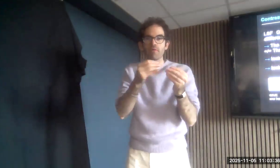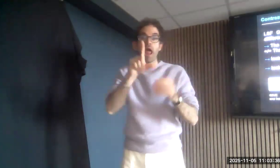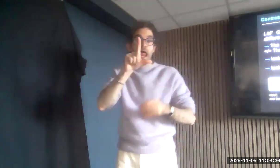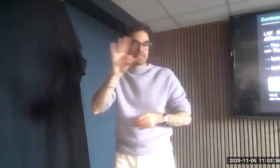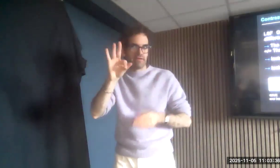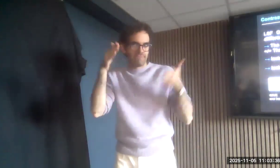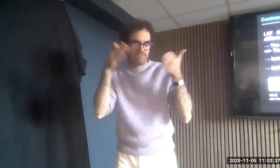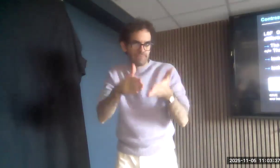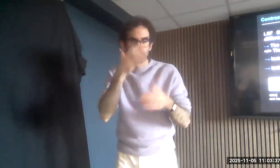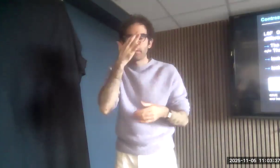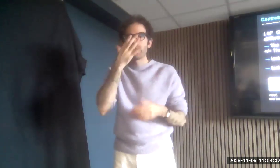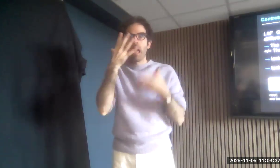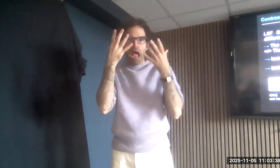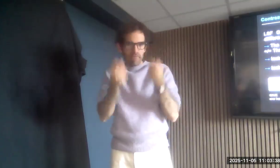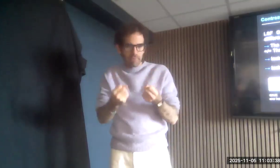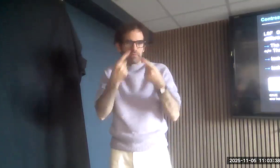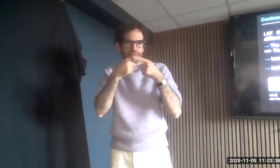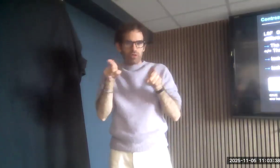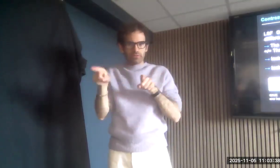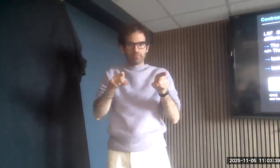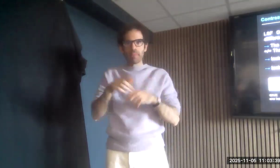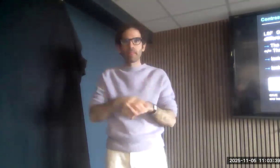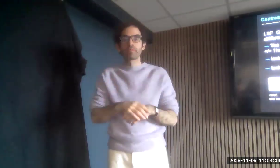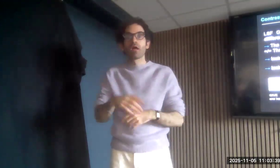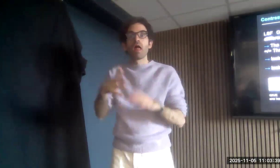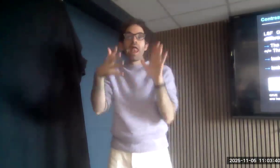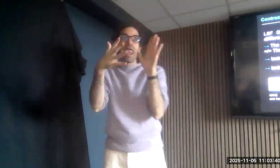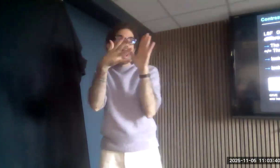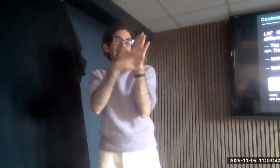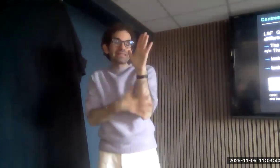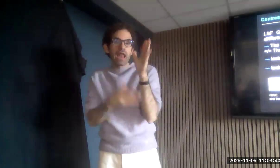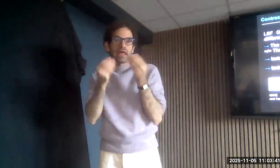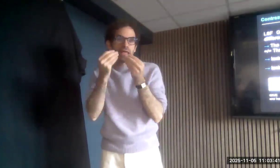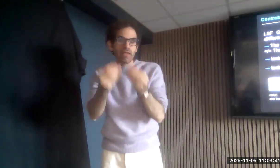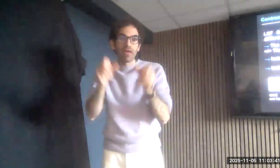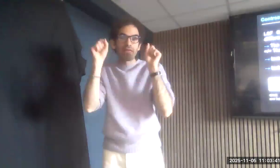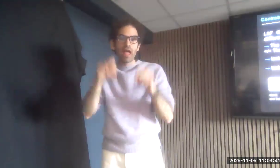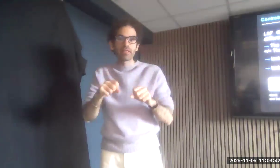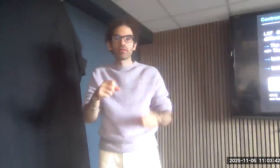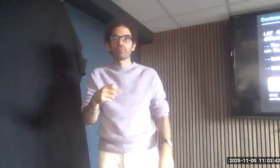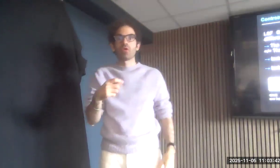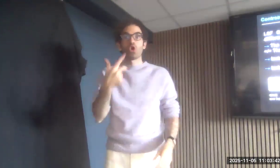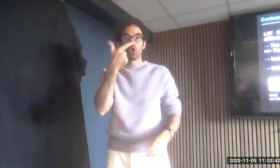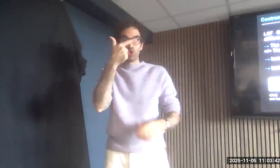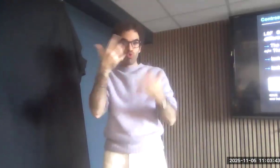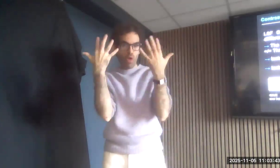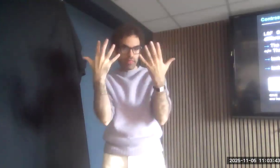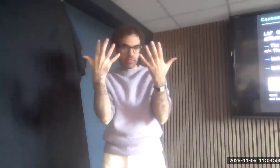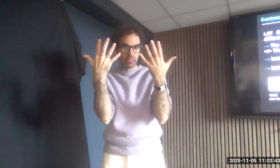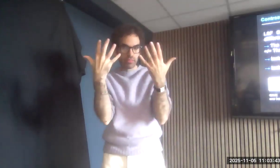So with regards to LSF, having the GIVE causative and the lexical GIVE,